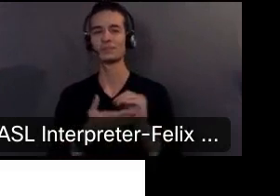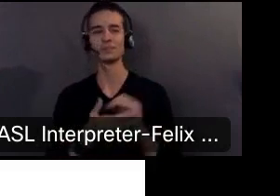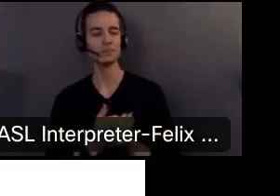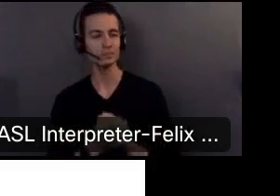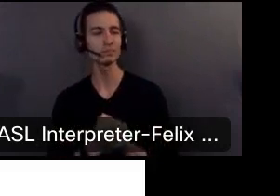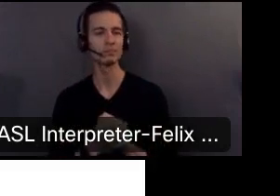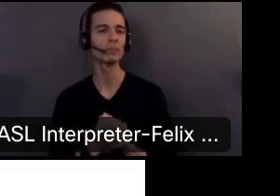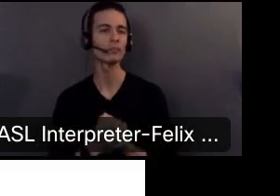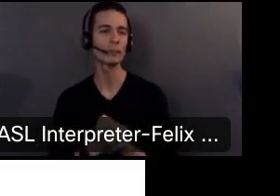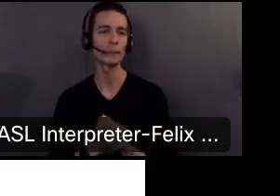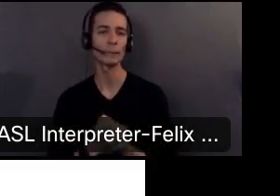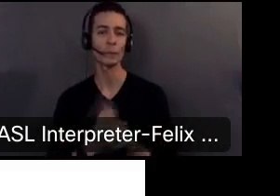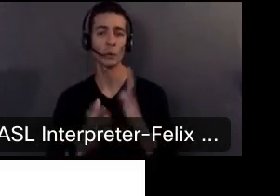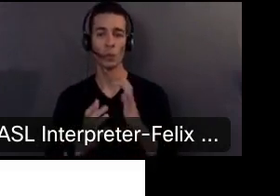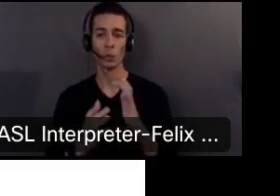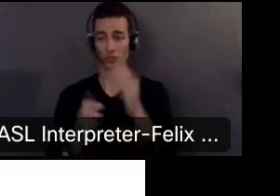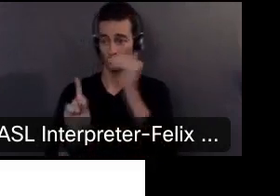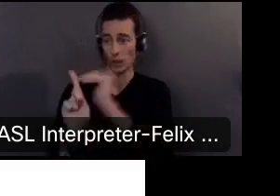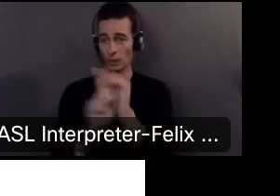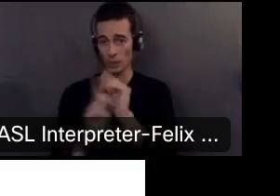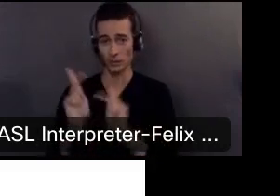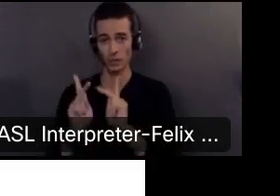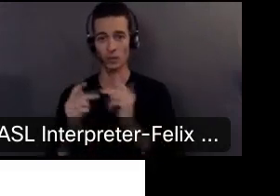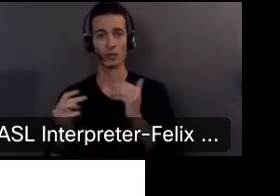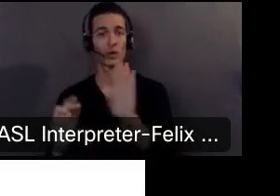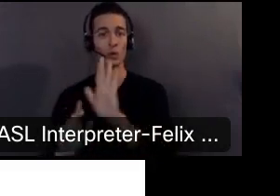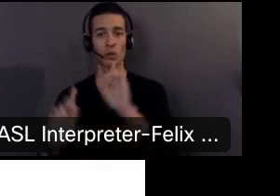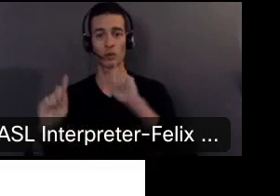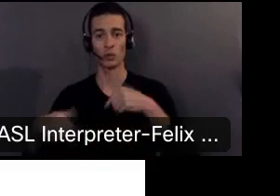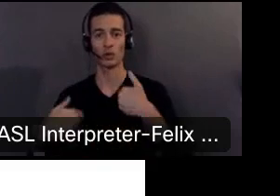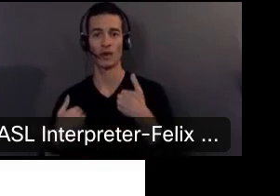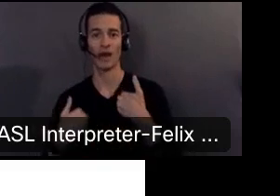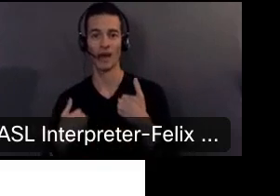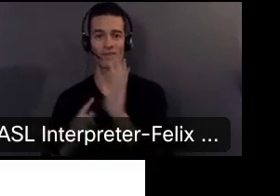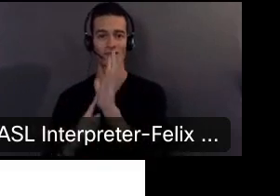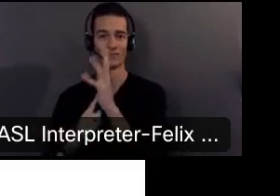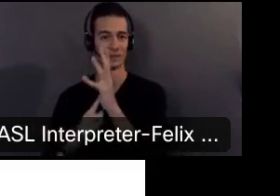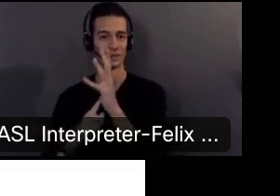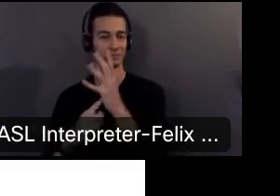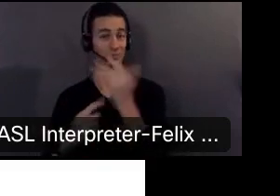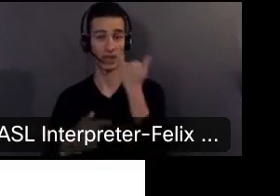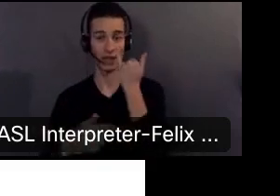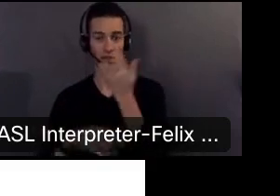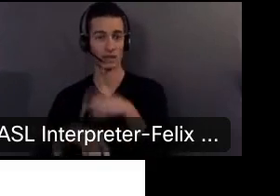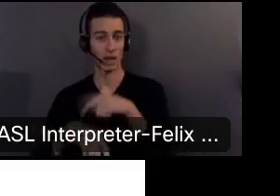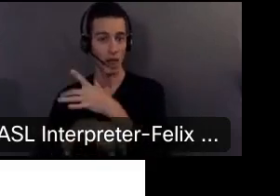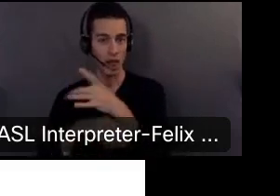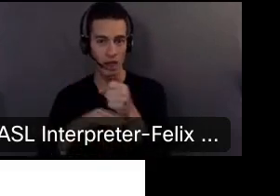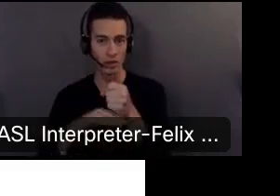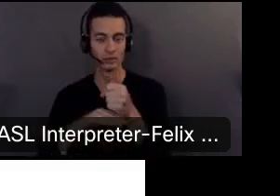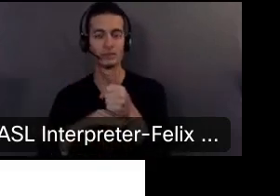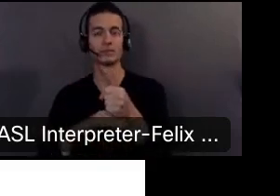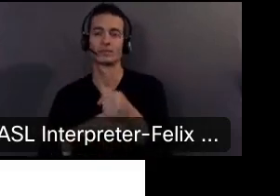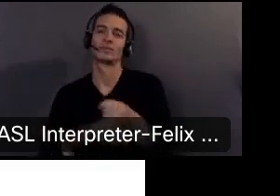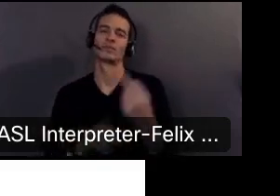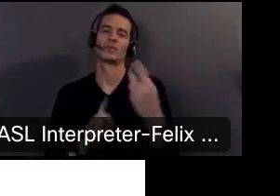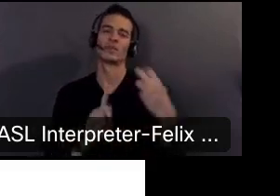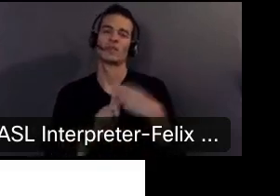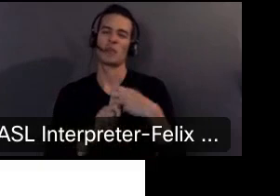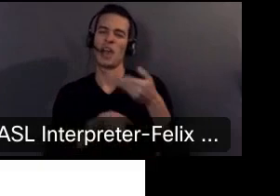You have 5 minutes to present your report if during that time you don't get a chance to get everything in. You can please see me after our meeting. But I'm looking at the at my watch is 525.